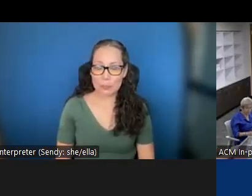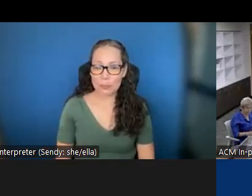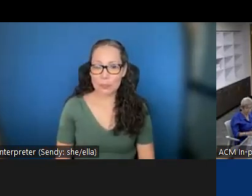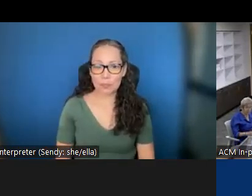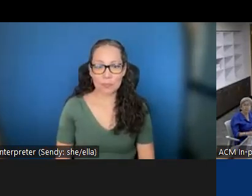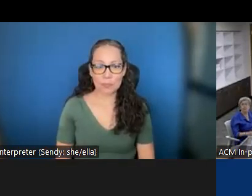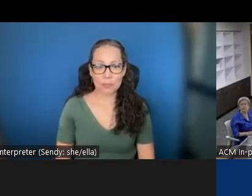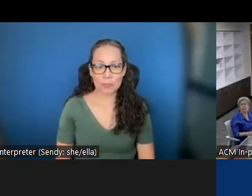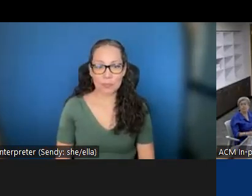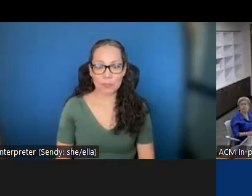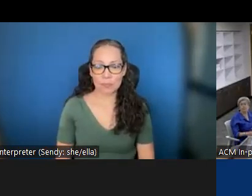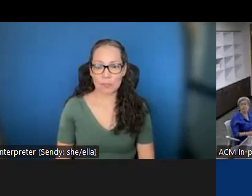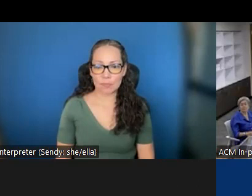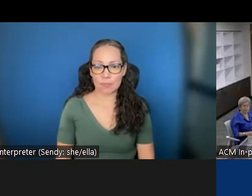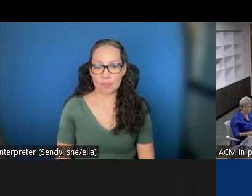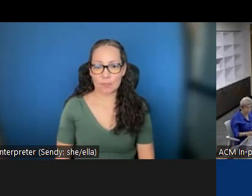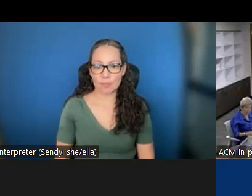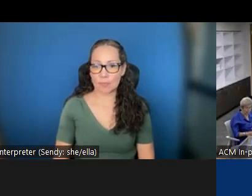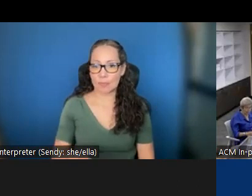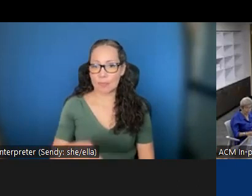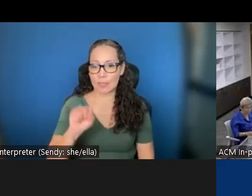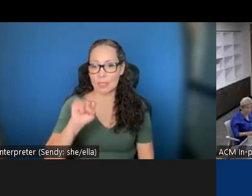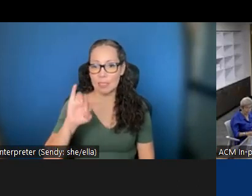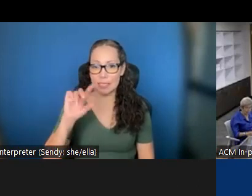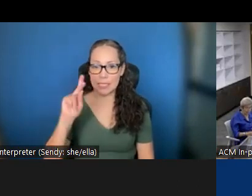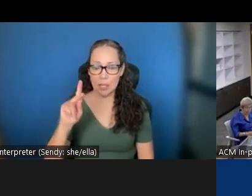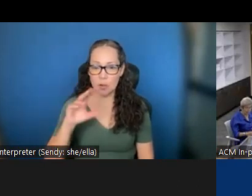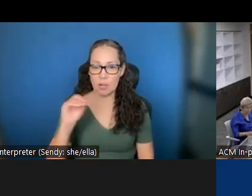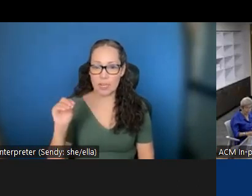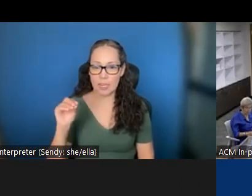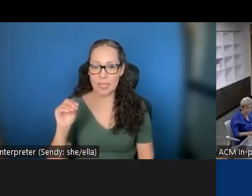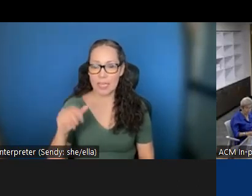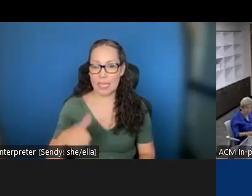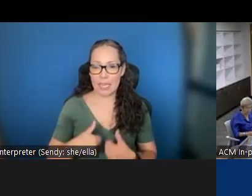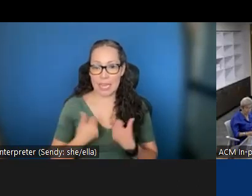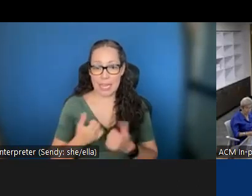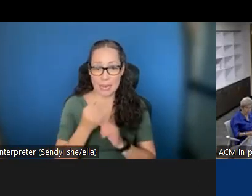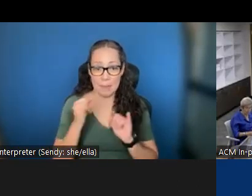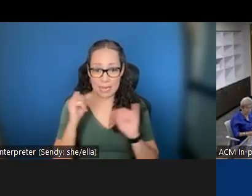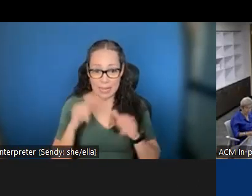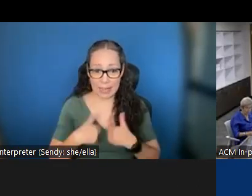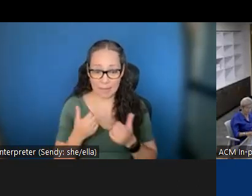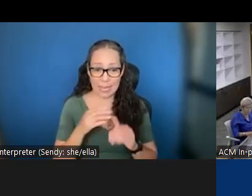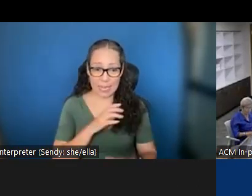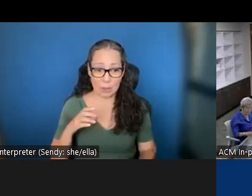we have silc um silk State Independent Living councel hi everyone it's Alison